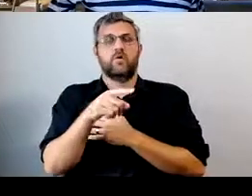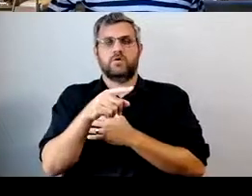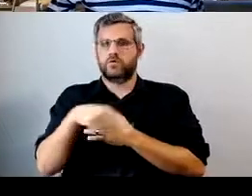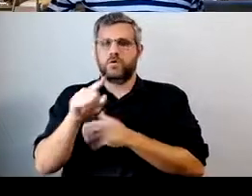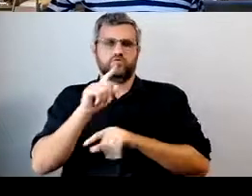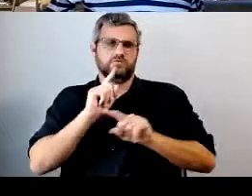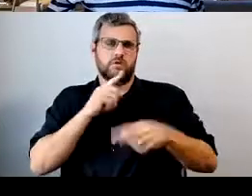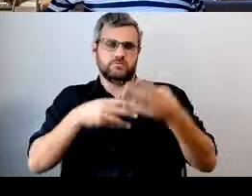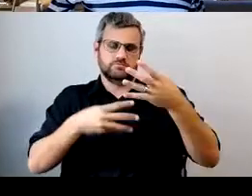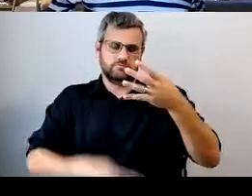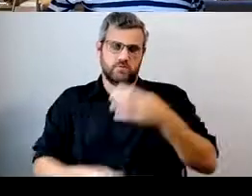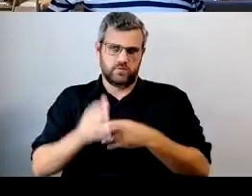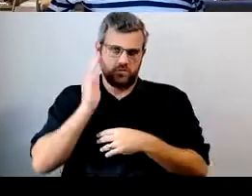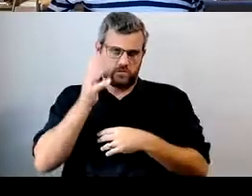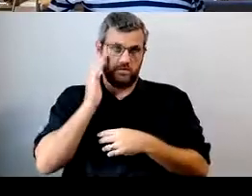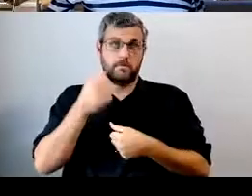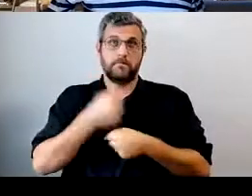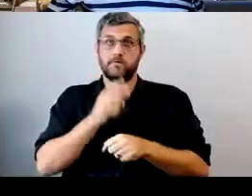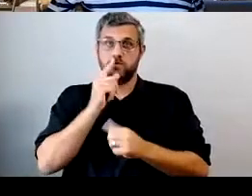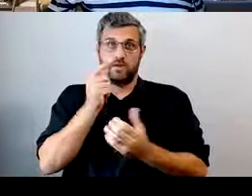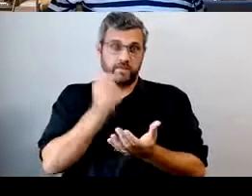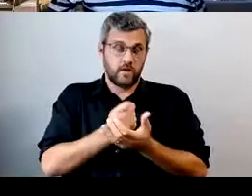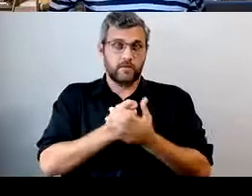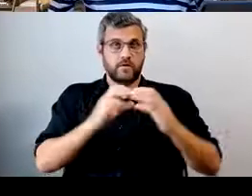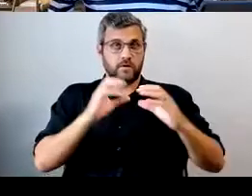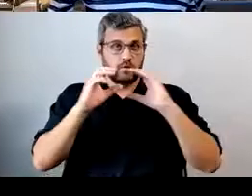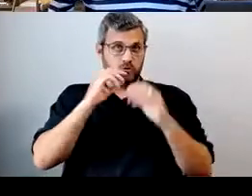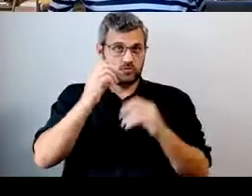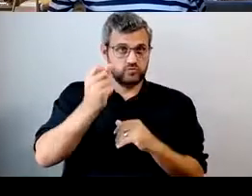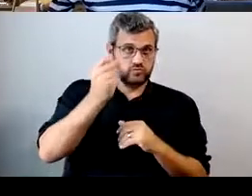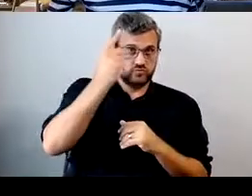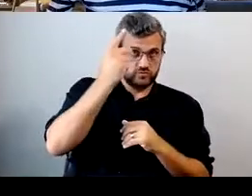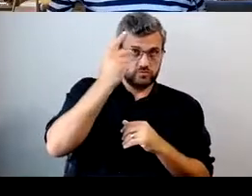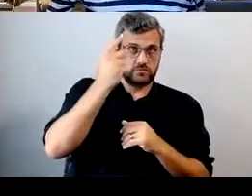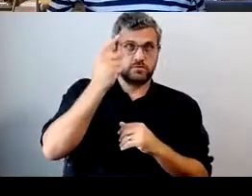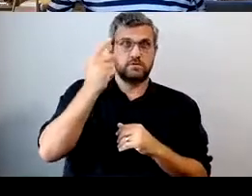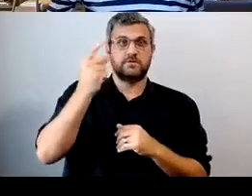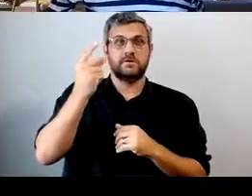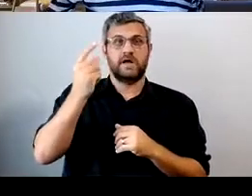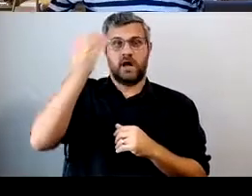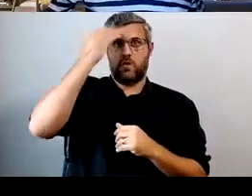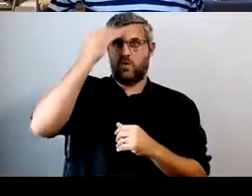So to ensure therapeutic communication is understood and not just a single client, but a wide variety of clients.